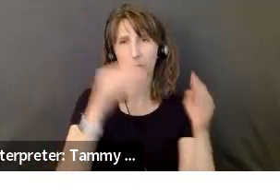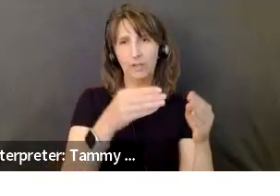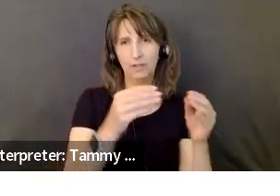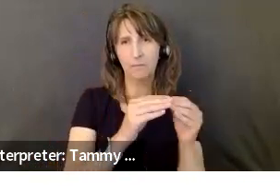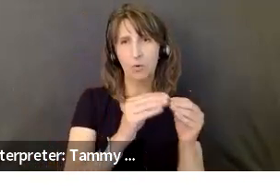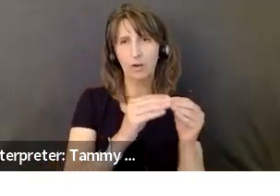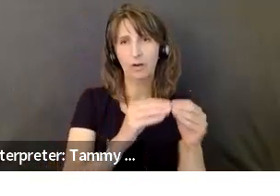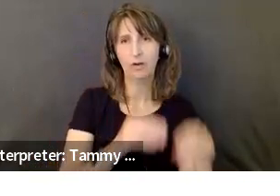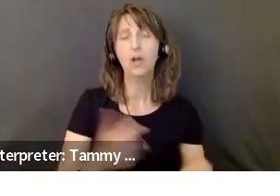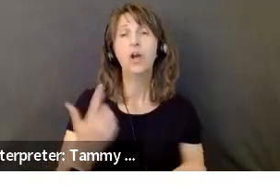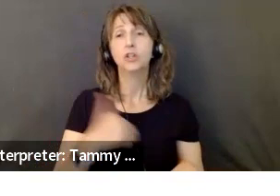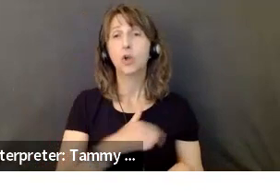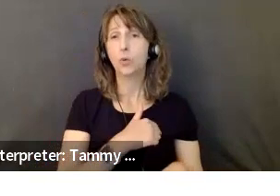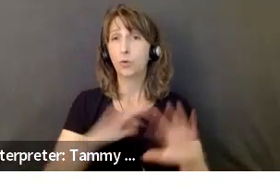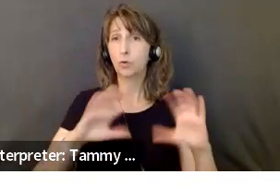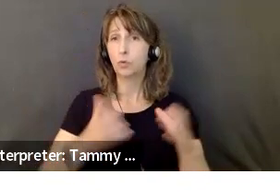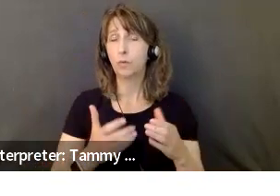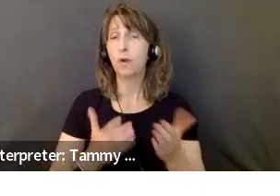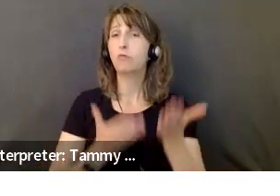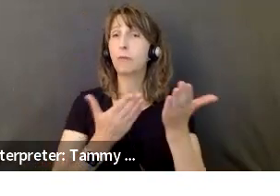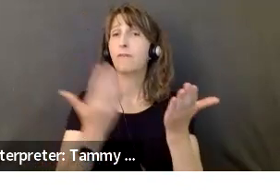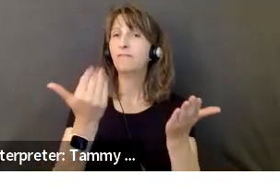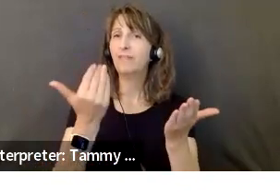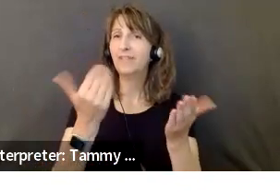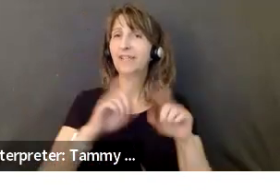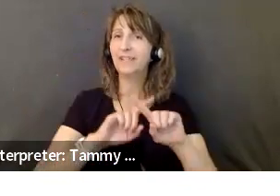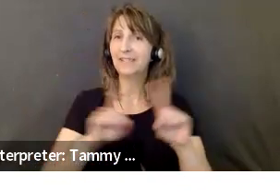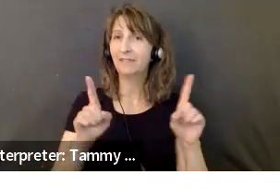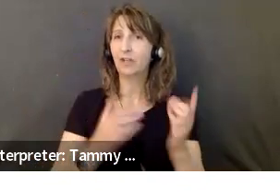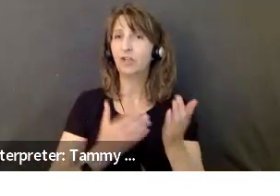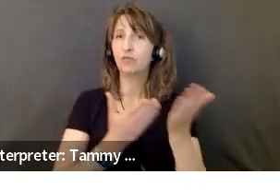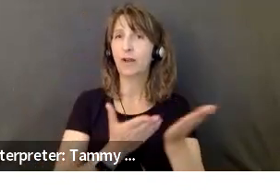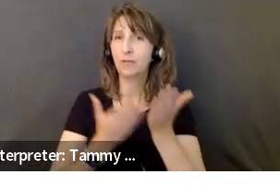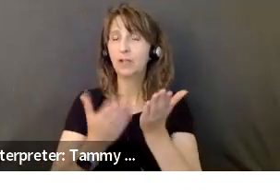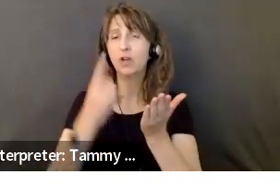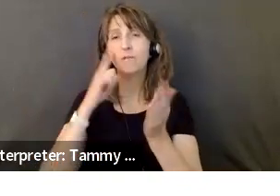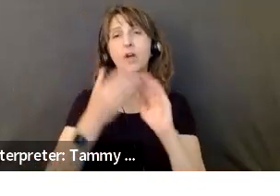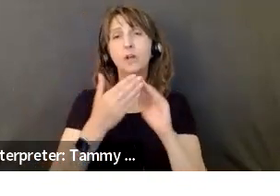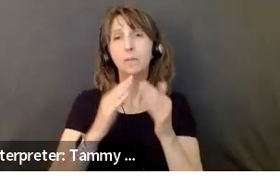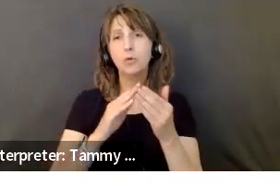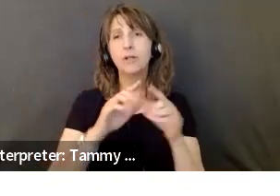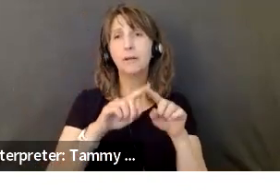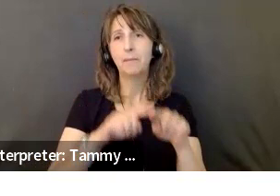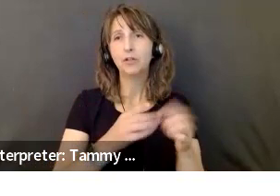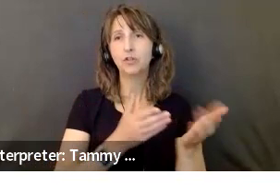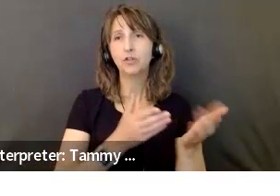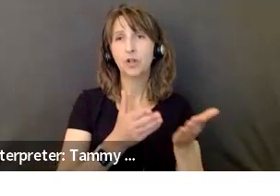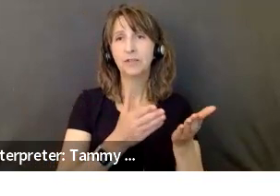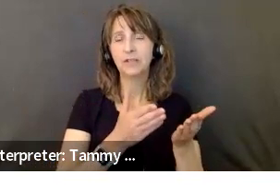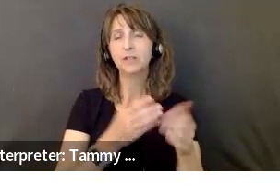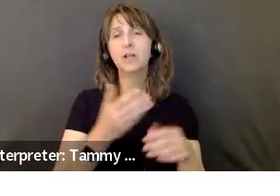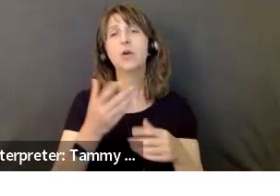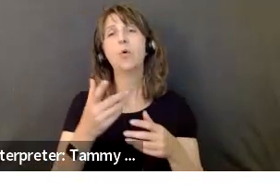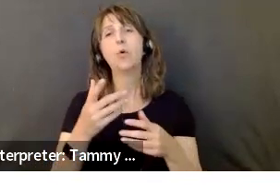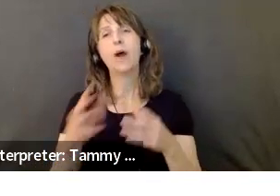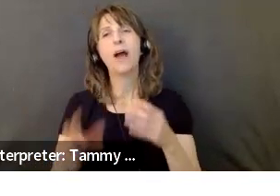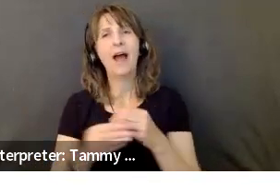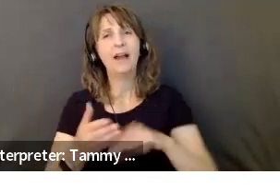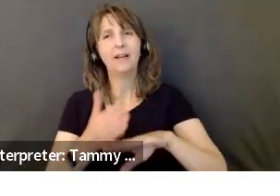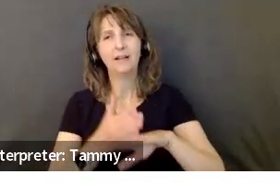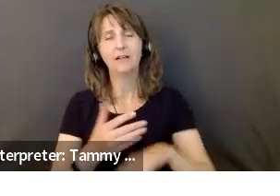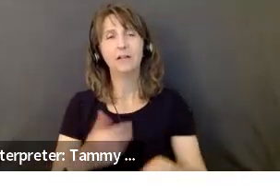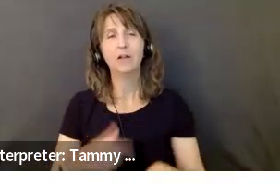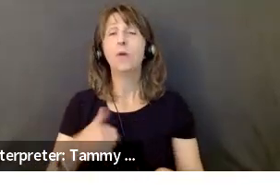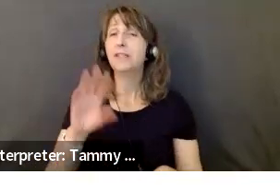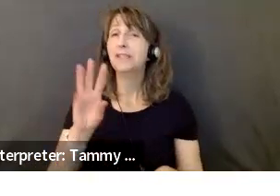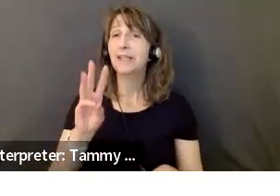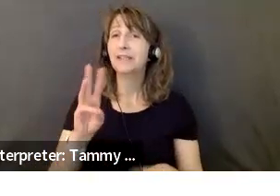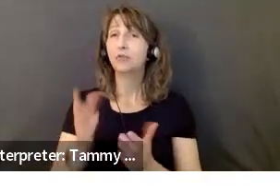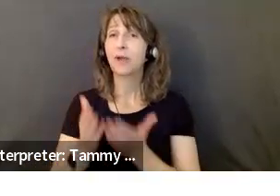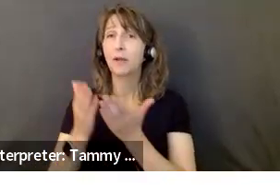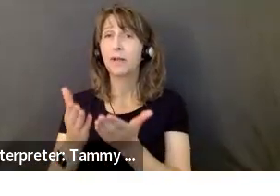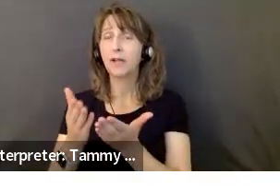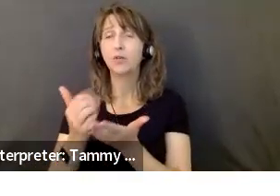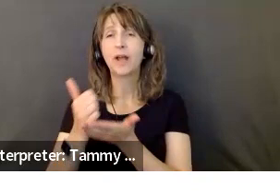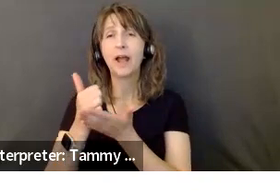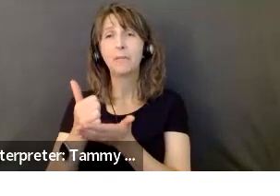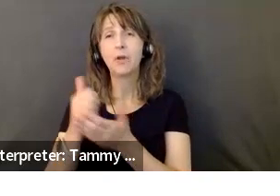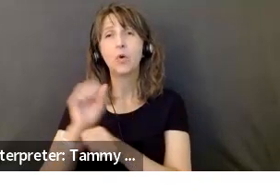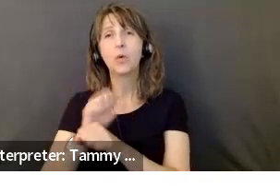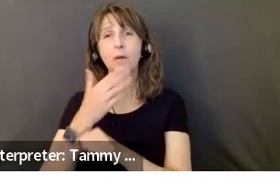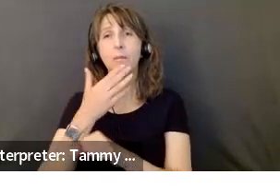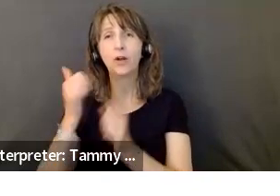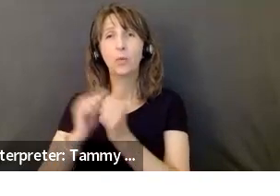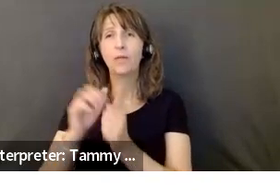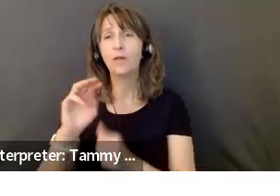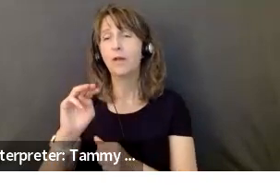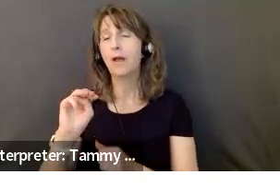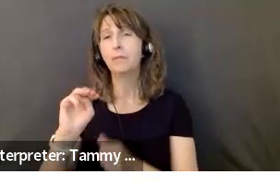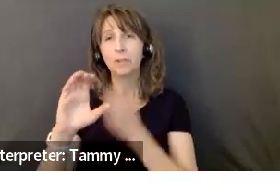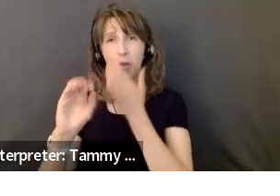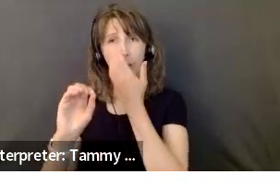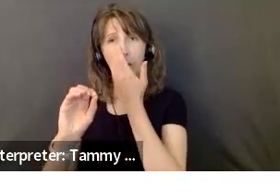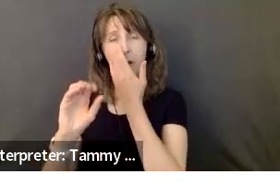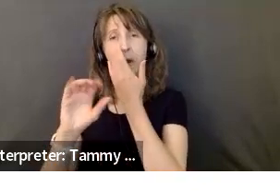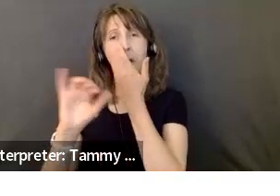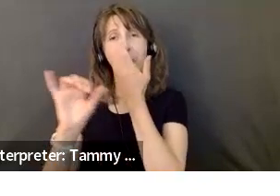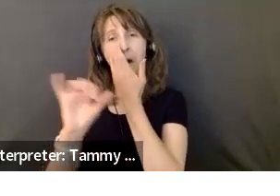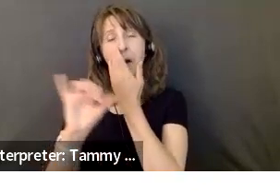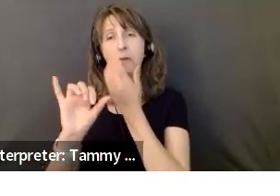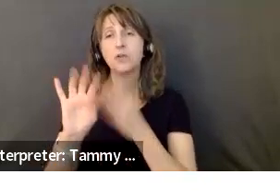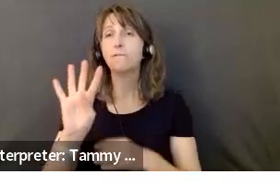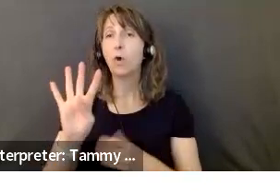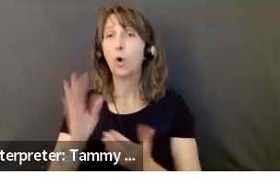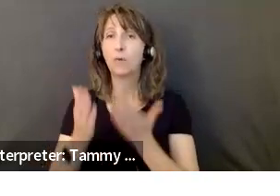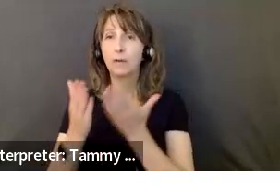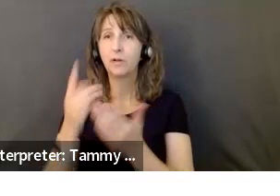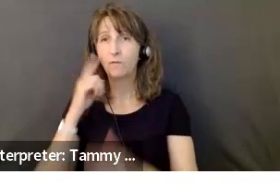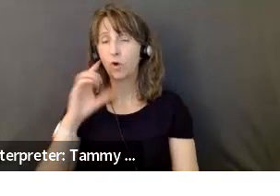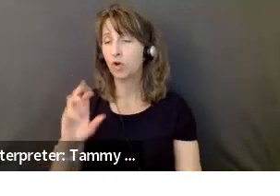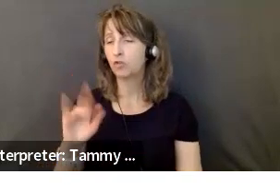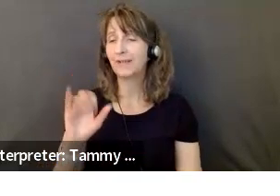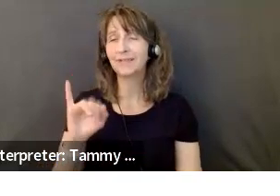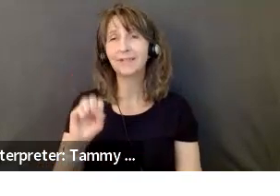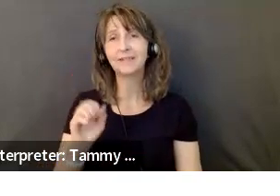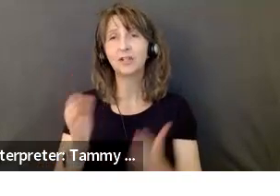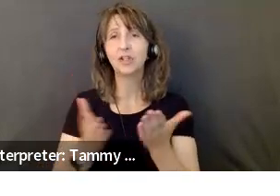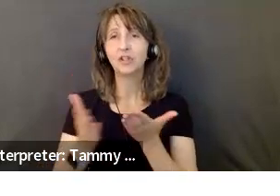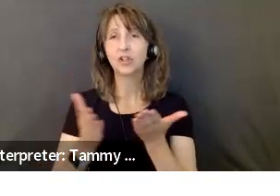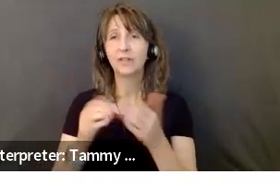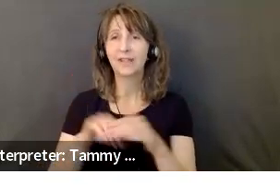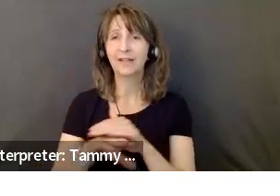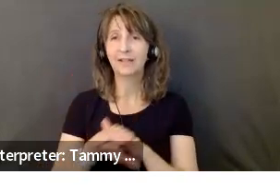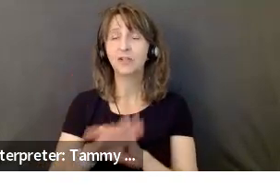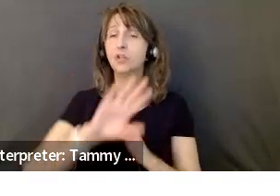We have 6 recommendations to work better with our managed care partners. For recommendations related to prices service access. So all of those are actually in the community arena.